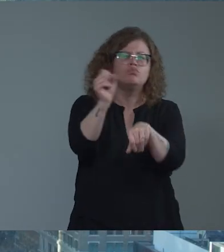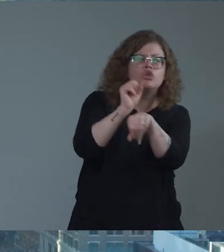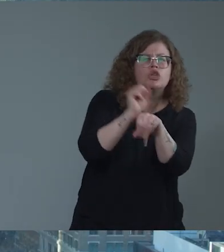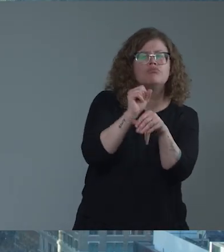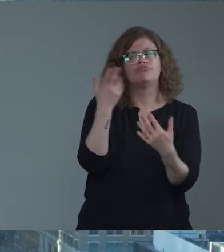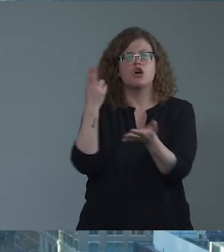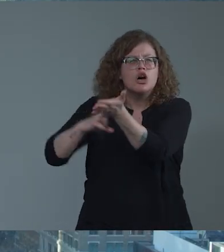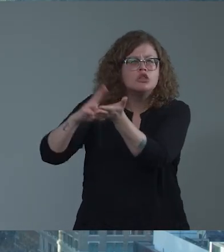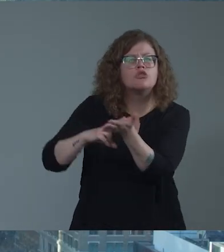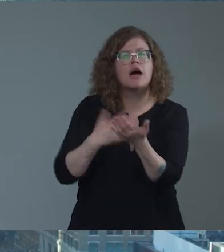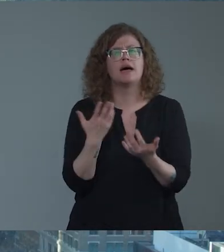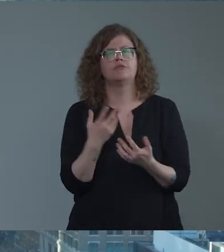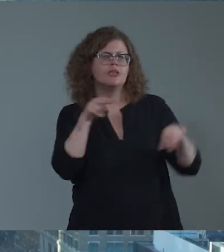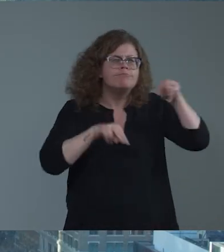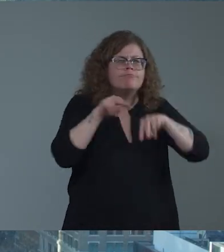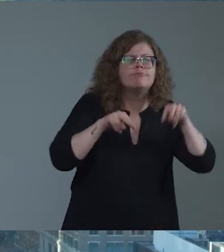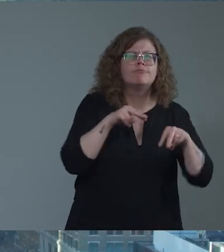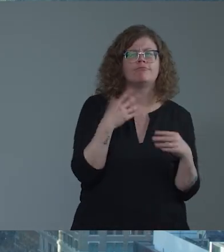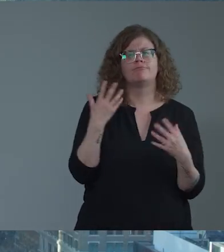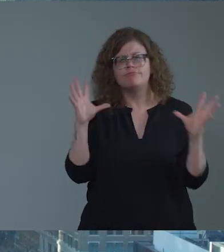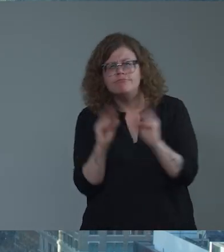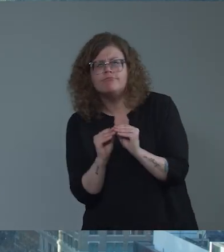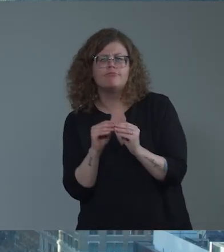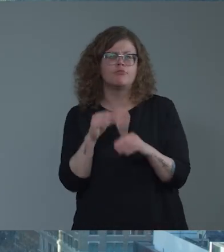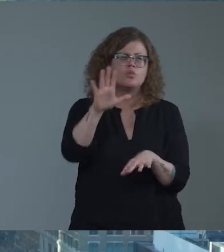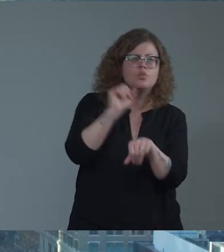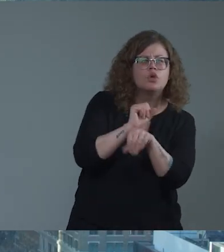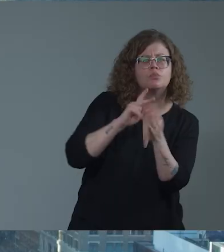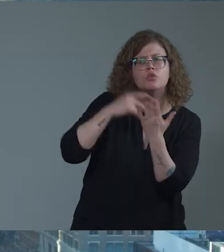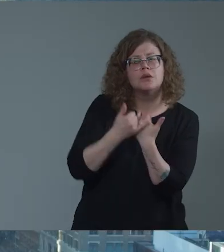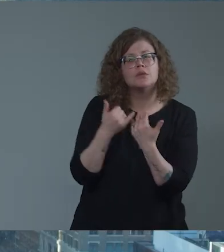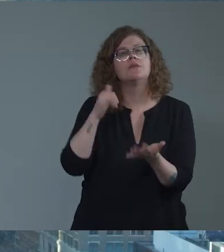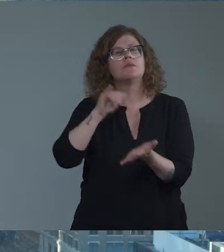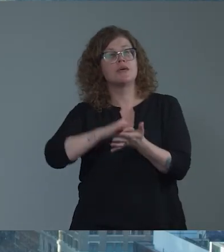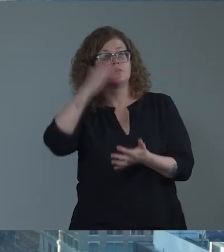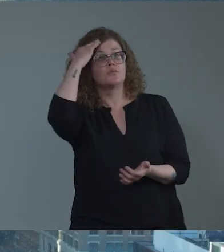That's a moment. And then it gets built on when their child comes home and says,